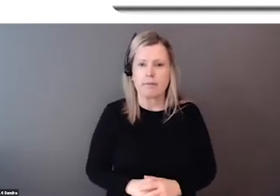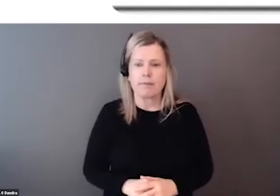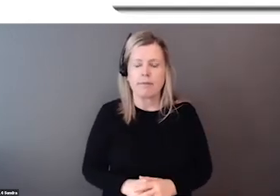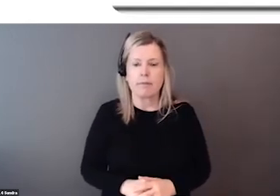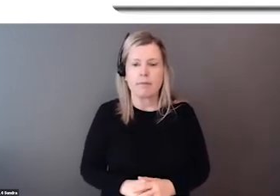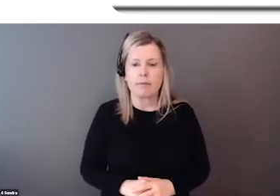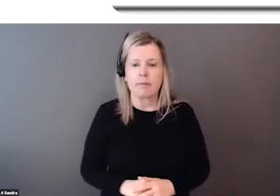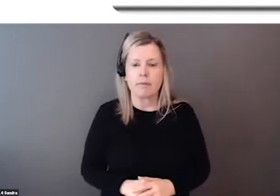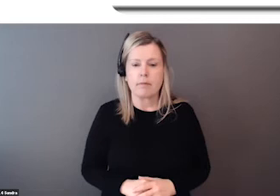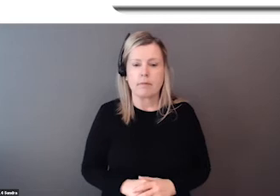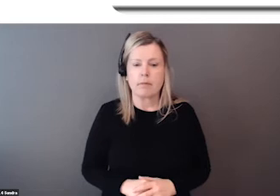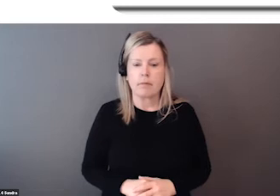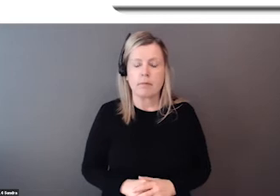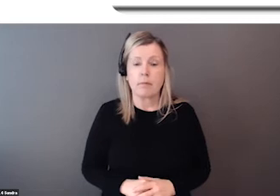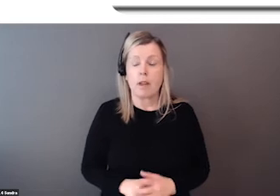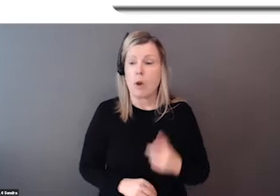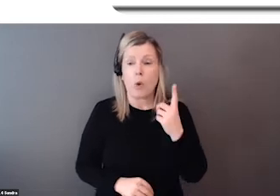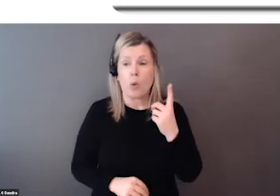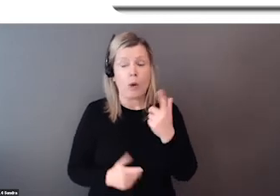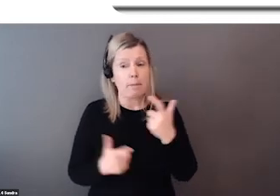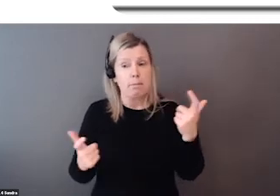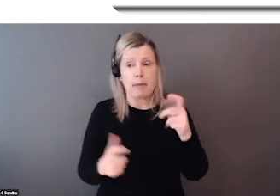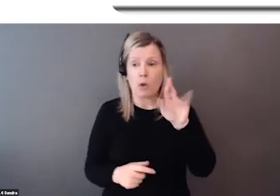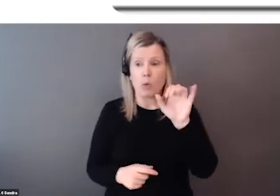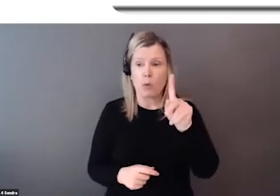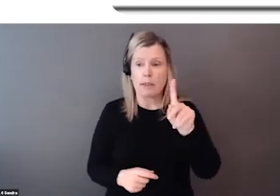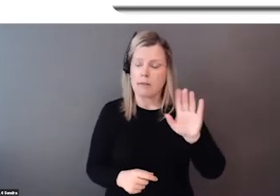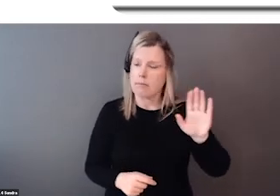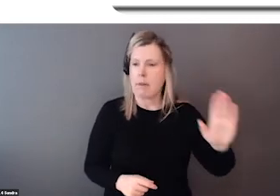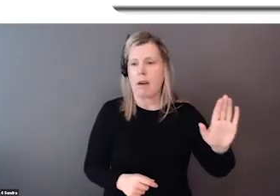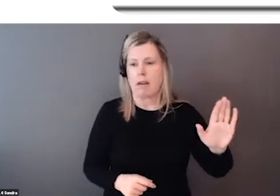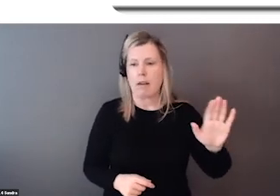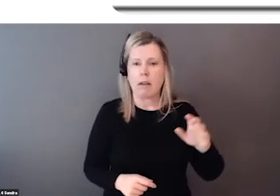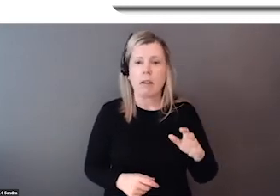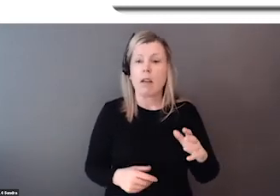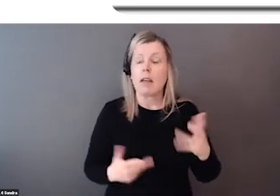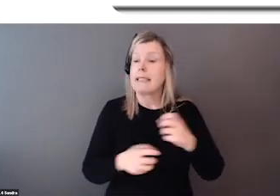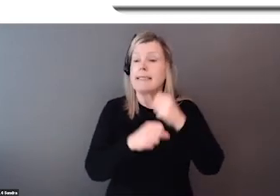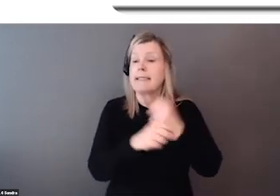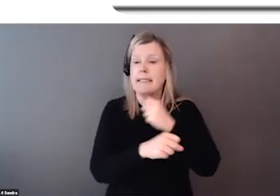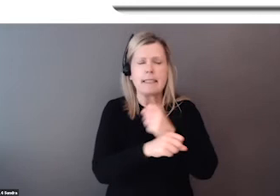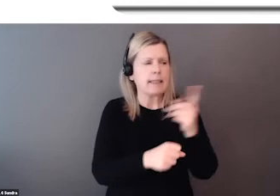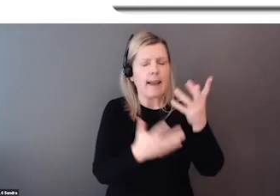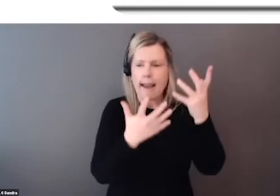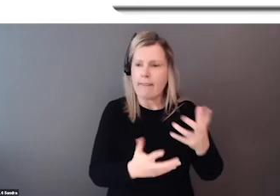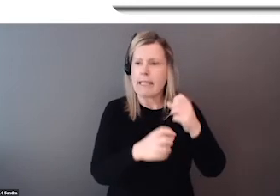One entrenched and fundamental risk is the risk brought about by statistics, where prediction and probability is based